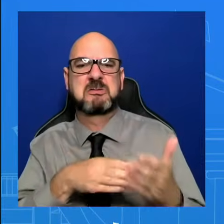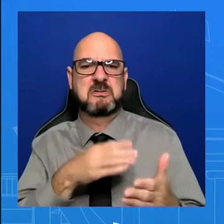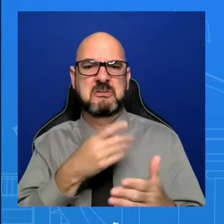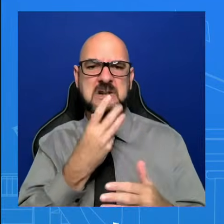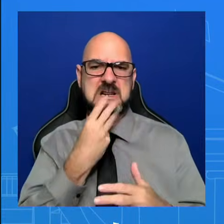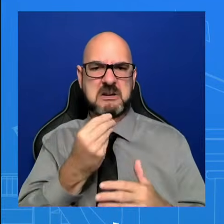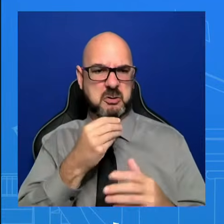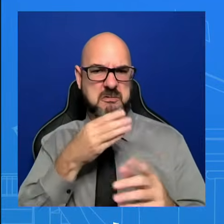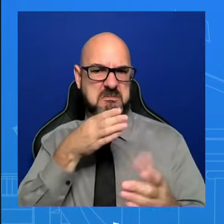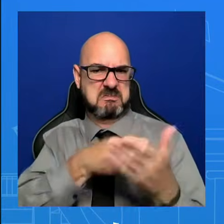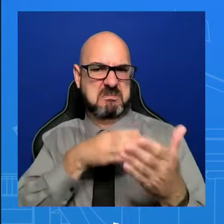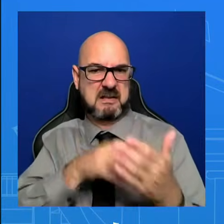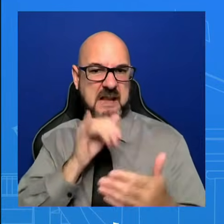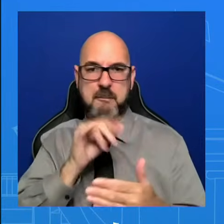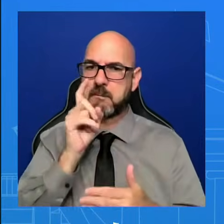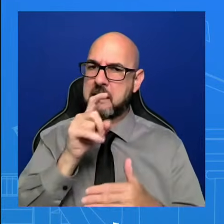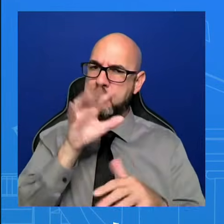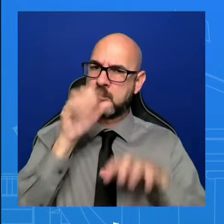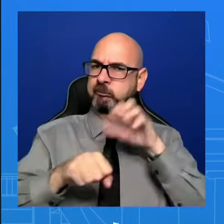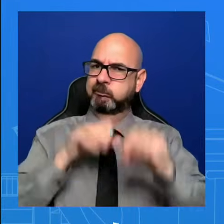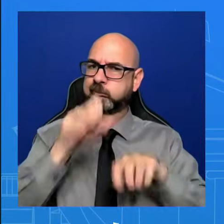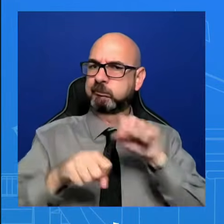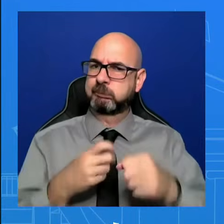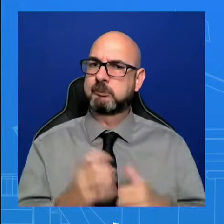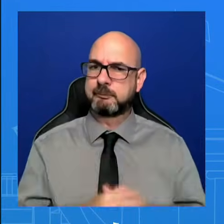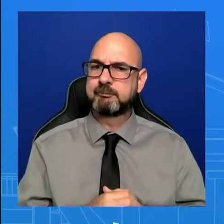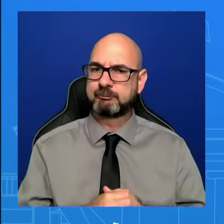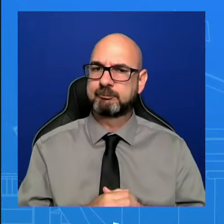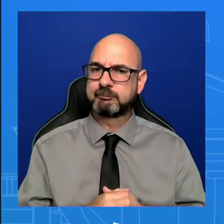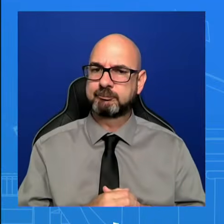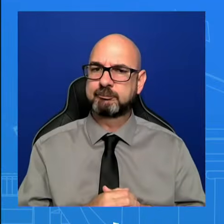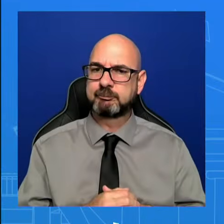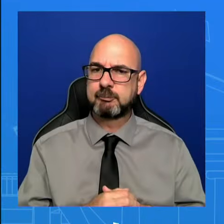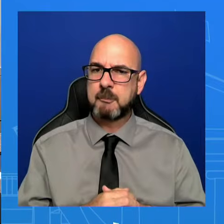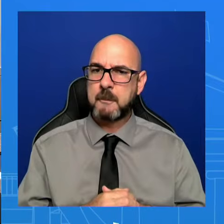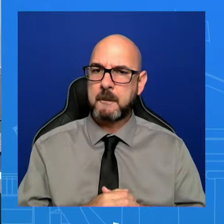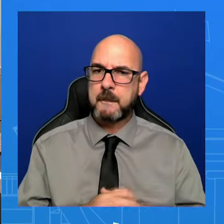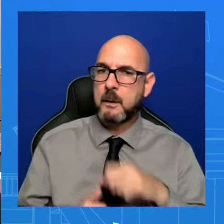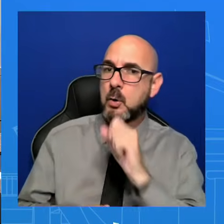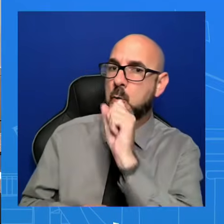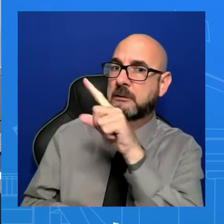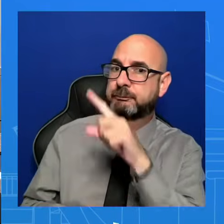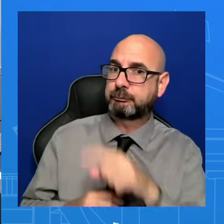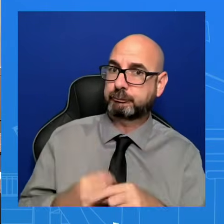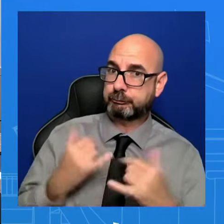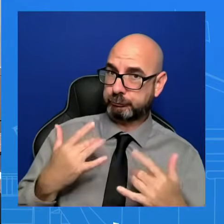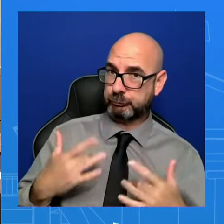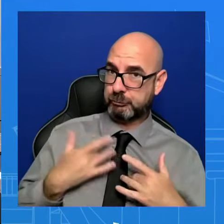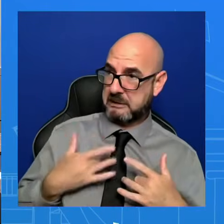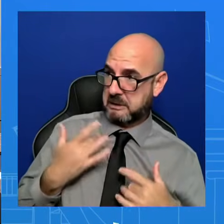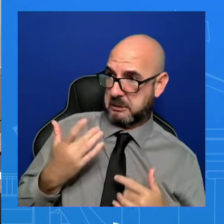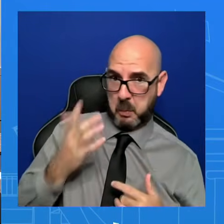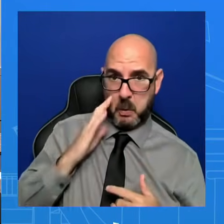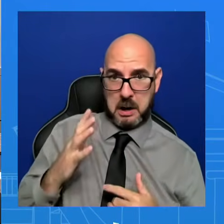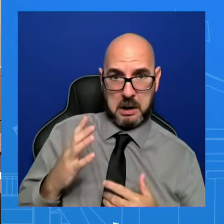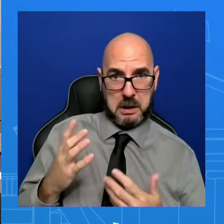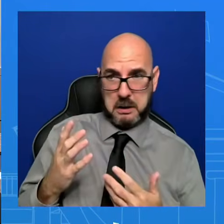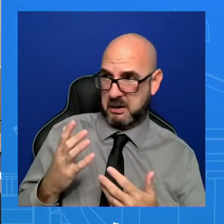The Press: Karine, what's your currently assessment of the risk to the U.S. milk and meat supply from the bird flu epidemic in cattle? Ms. Jean-Pierre: Yep.